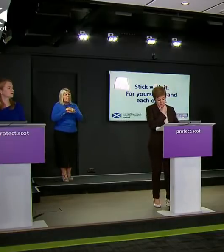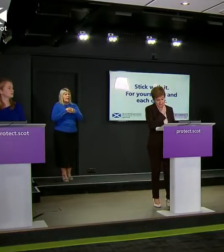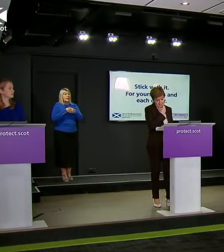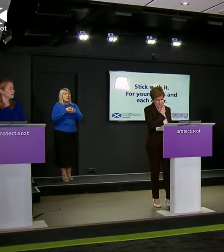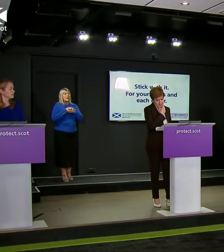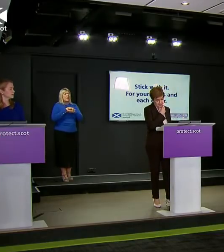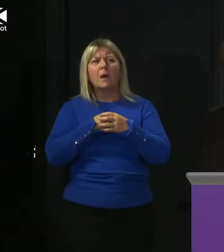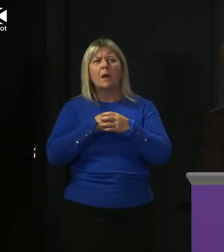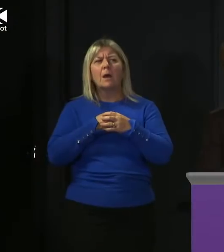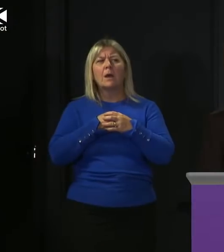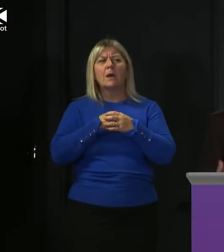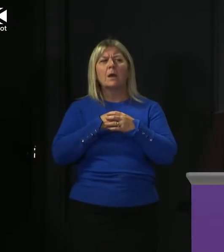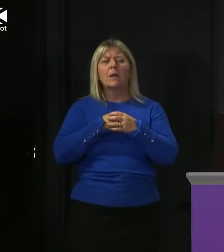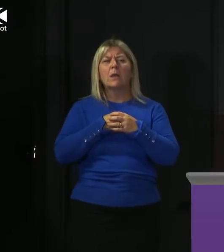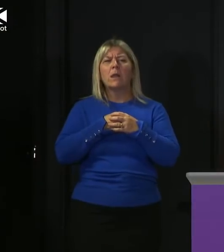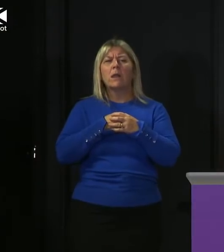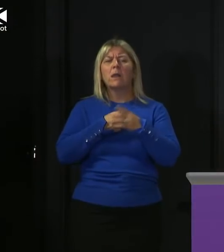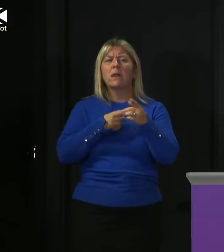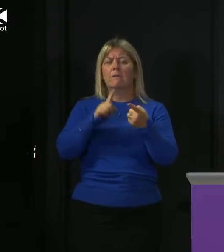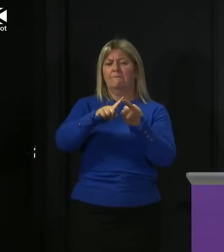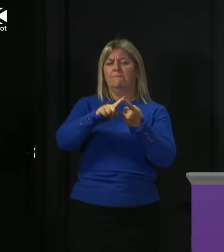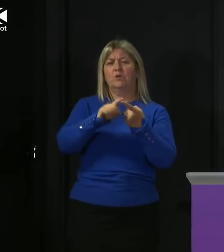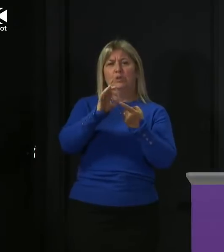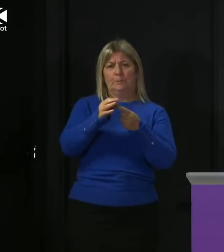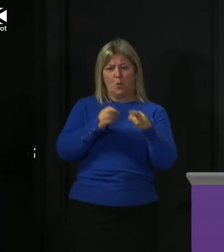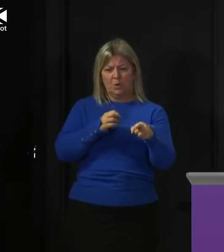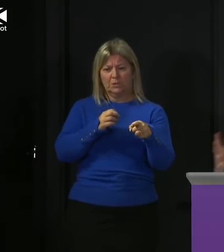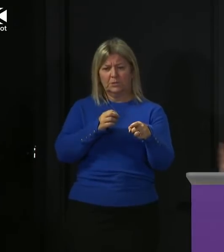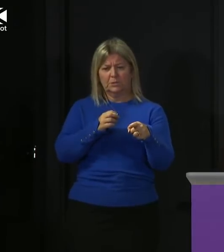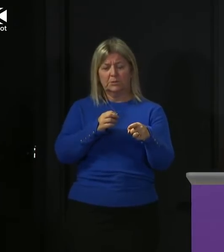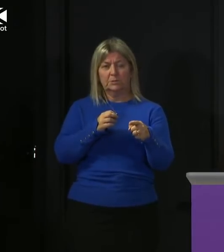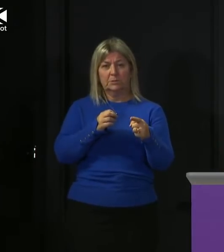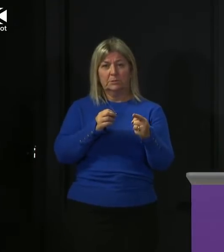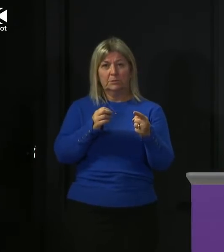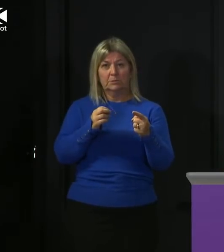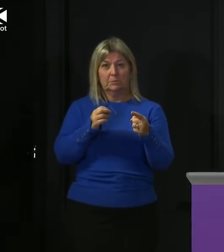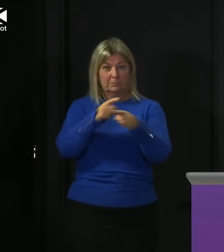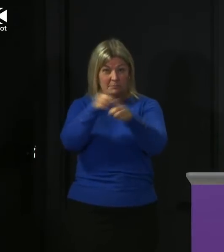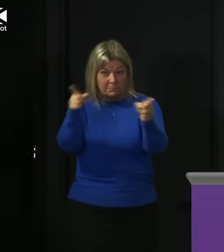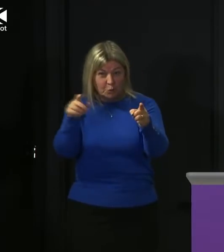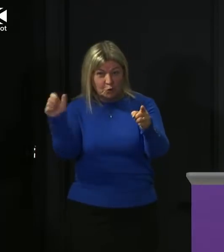Thanks for that. On the point about should the public be prepared for more people dying,